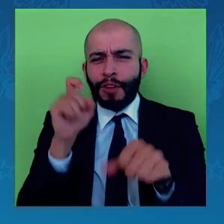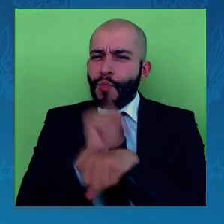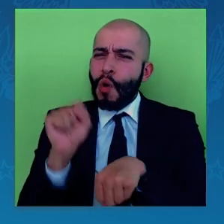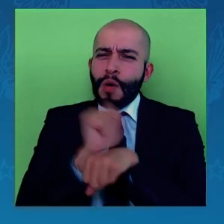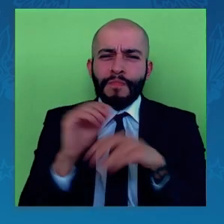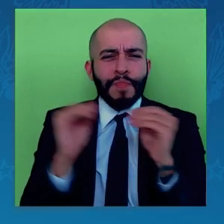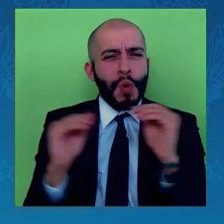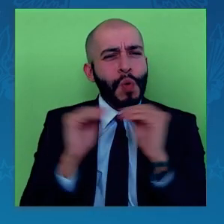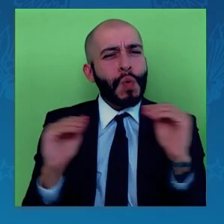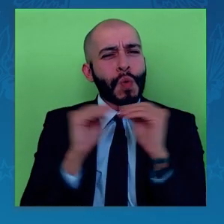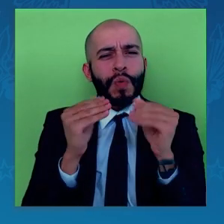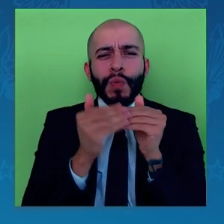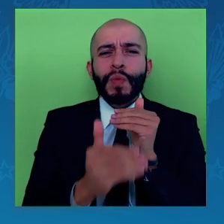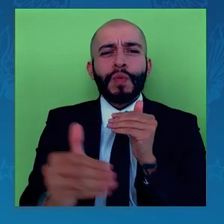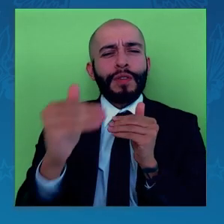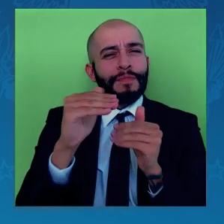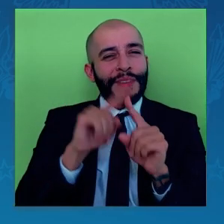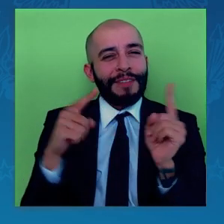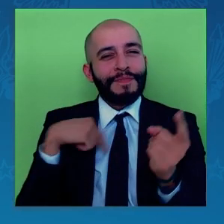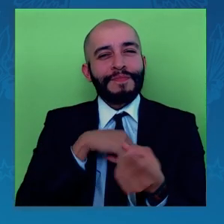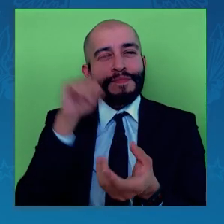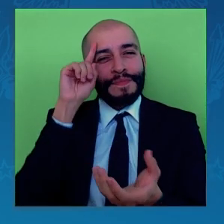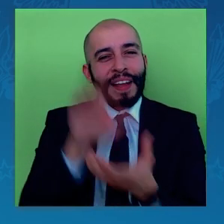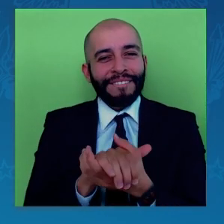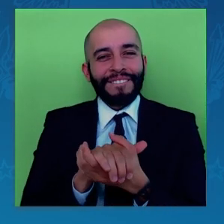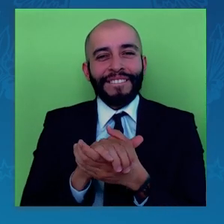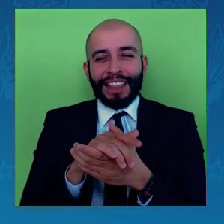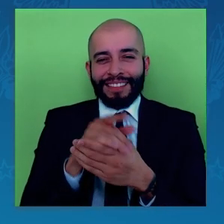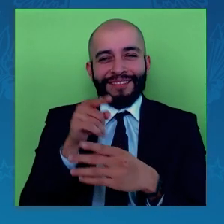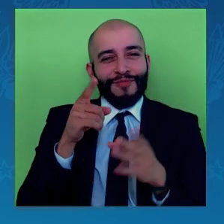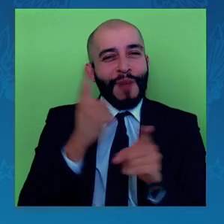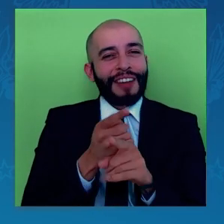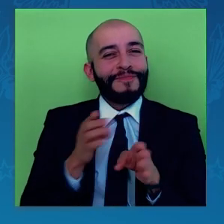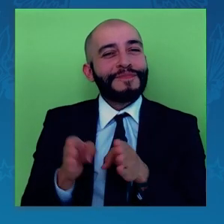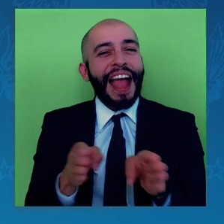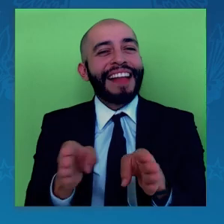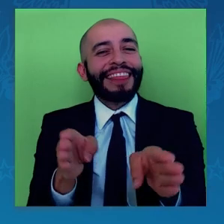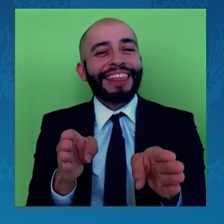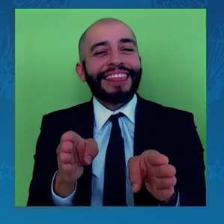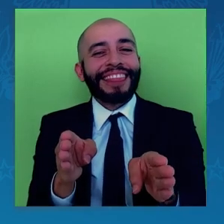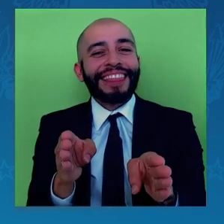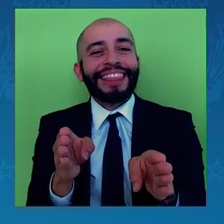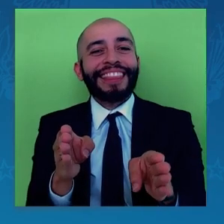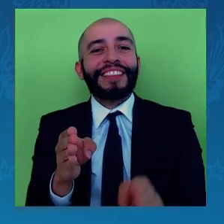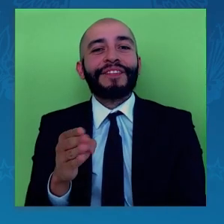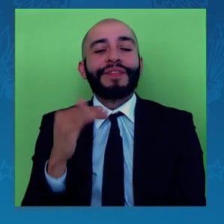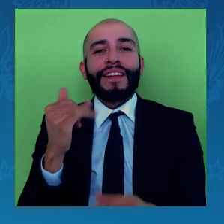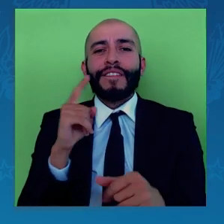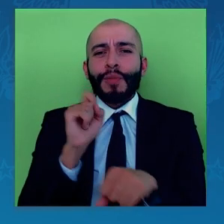so I will end for now with this. Throughout this pandemic, we have indeed been tested